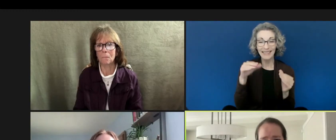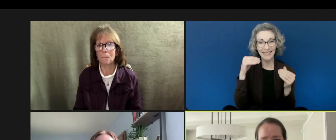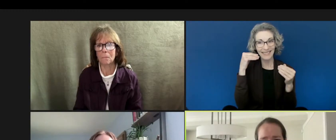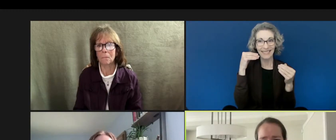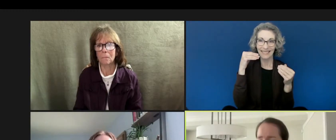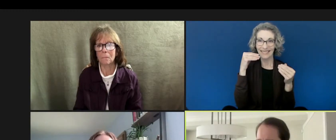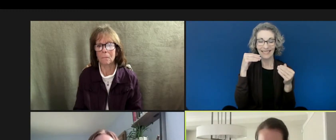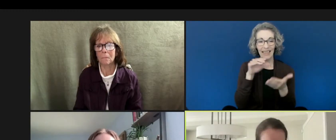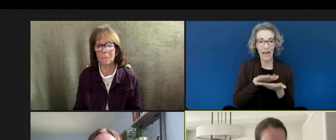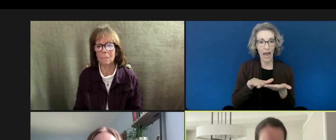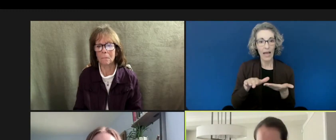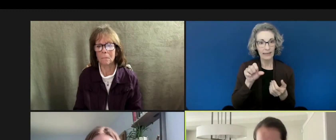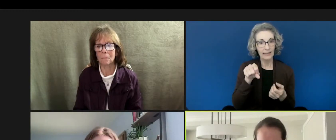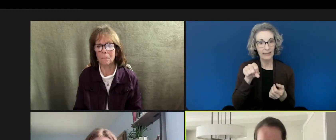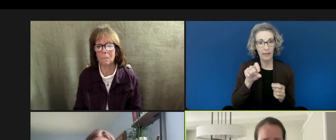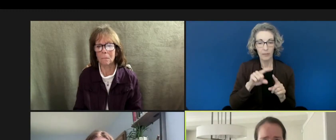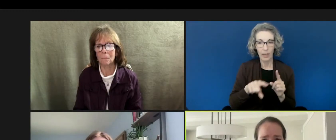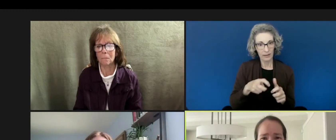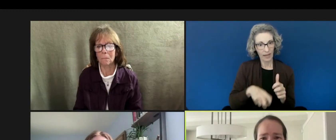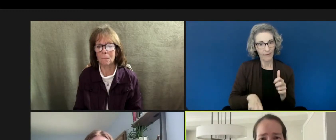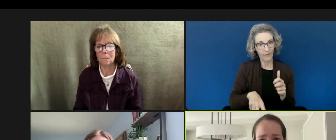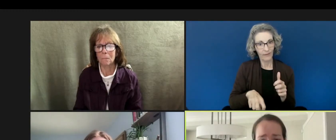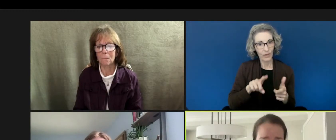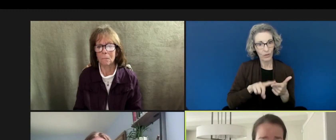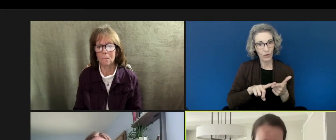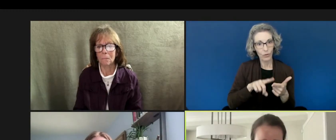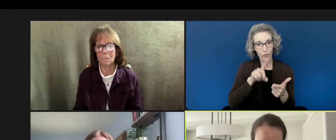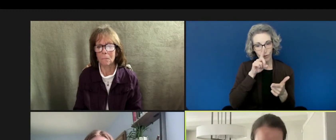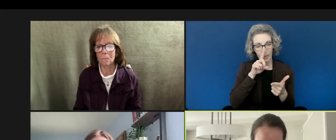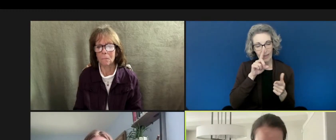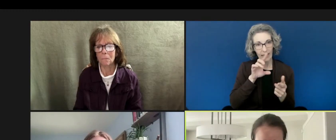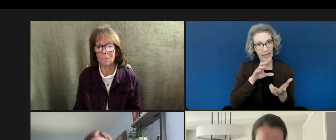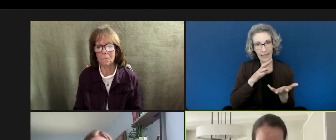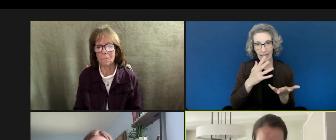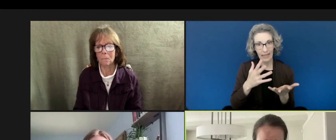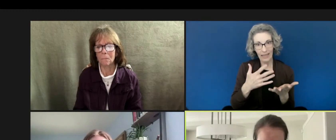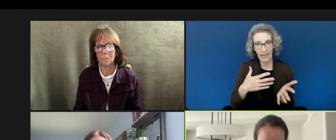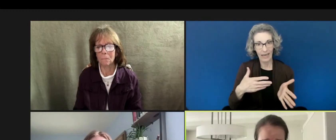in that moment, when it is so subtle and in a nice veneer.